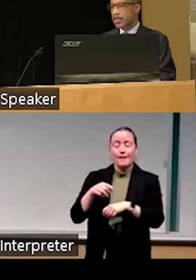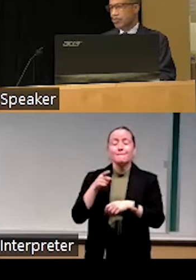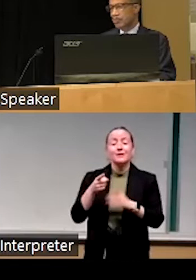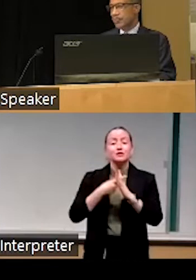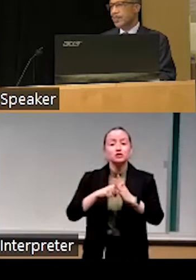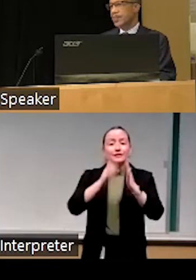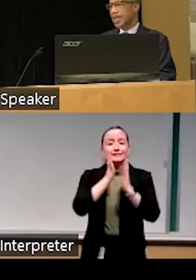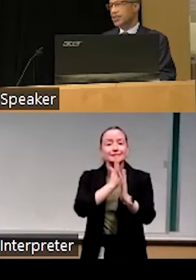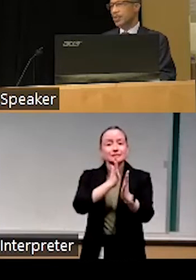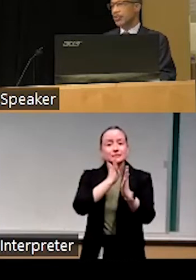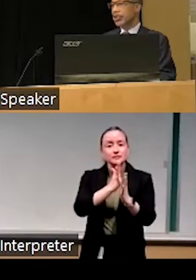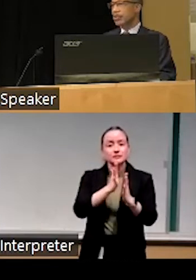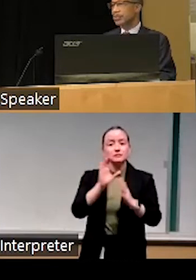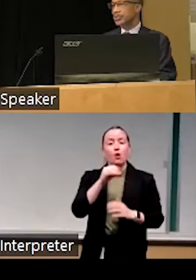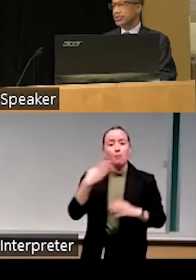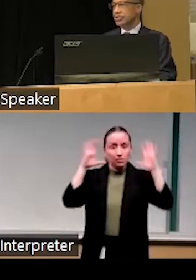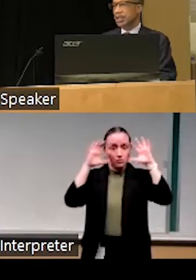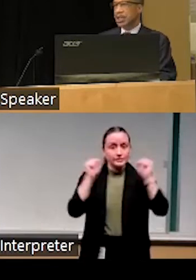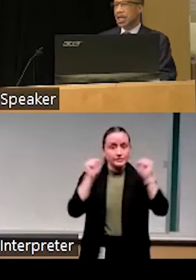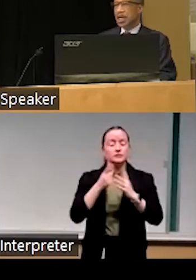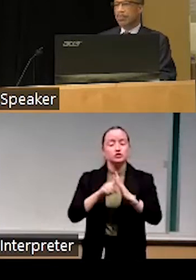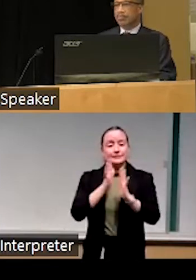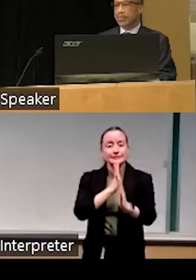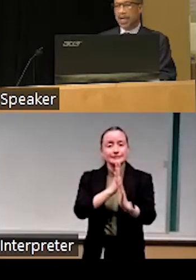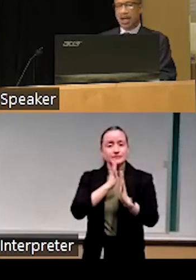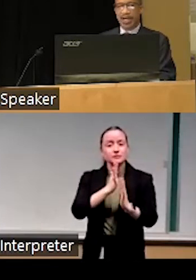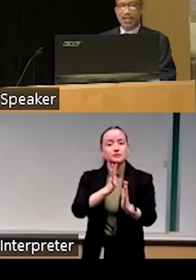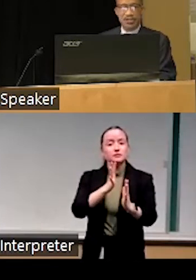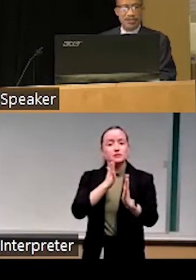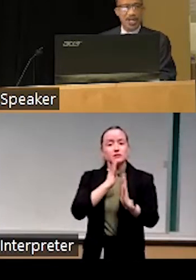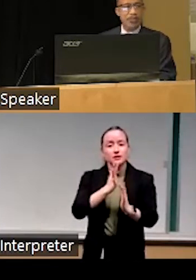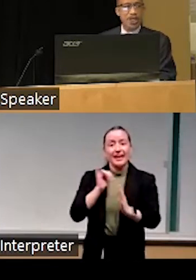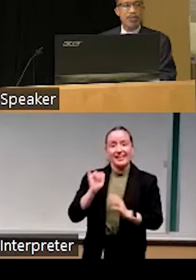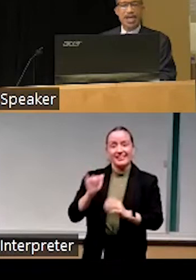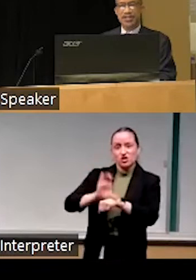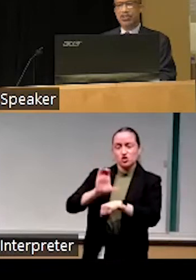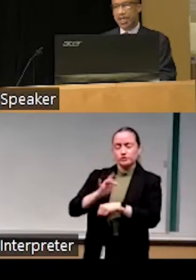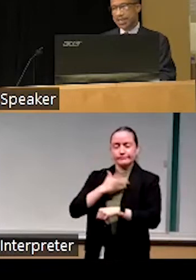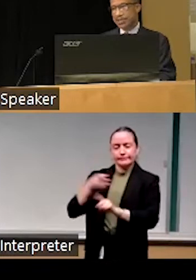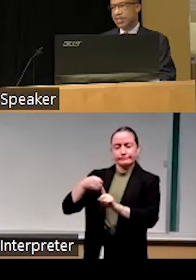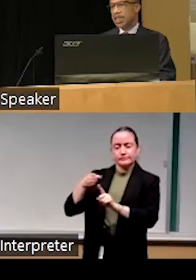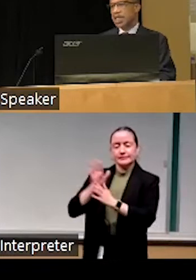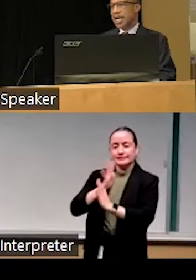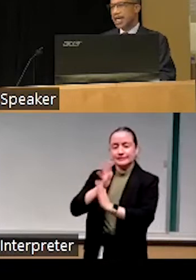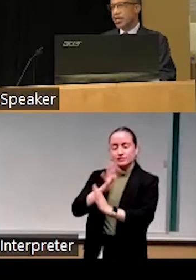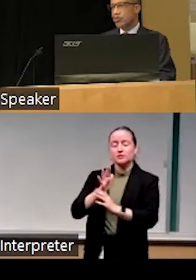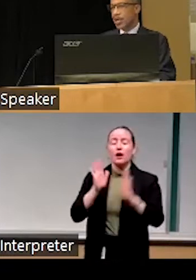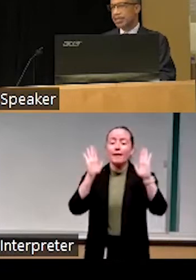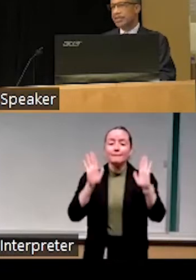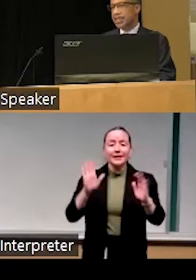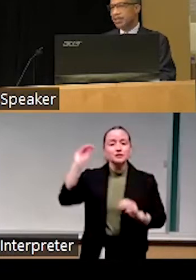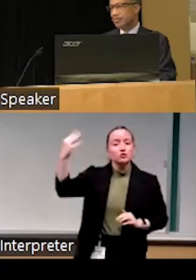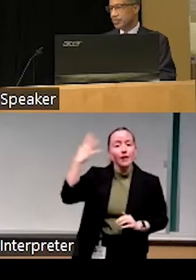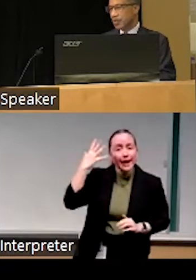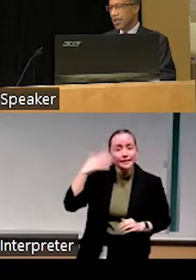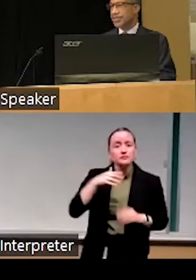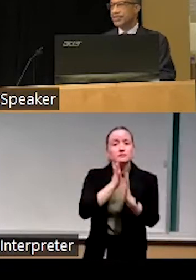A Hymn that is well known to the congregations of AME Amazing Grace and brought the audience